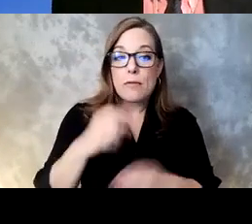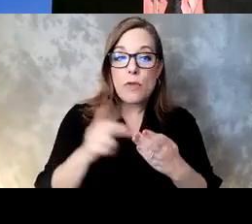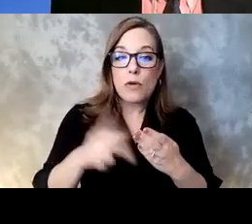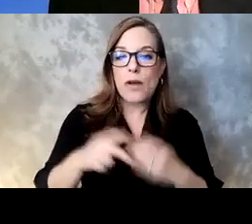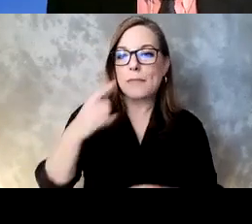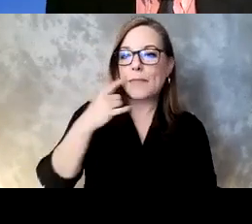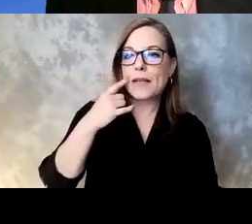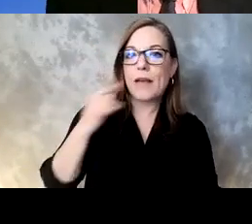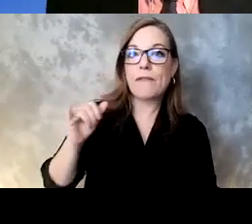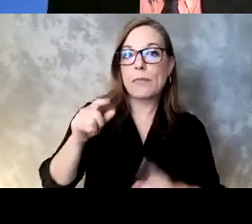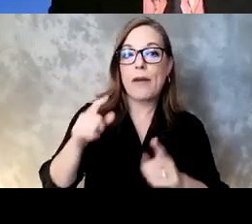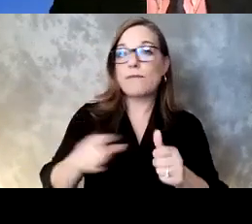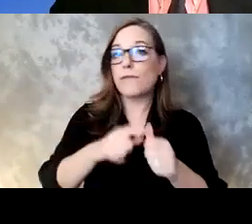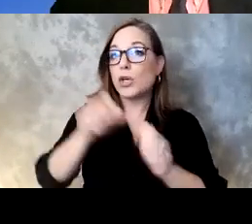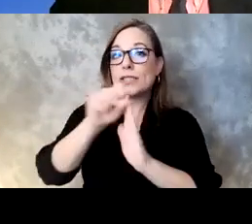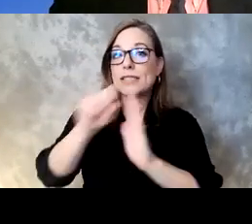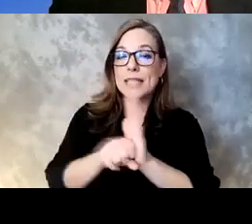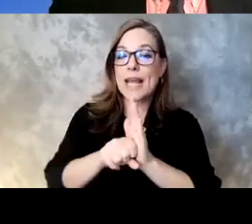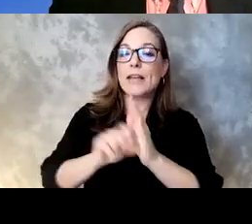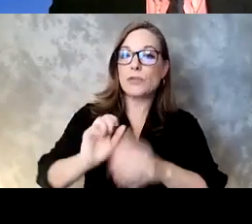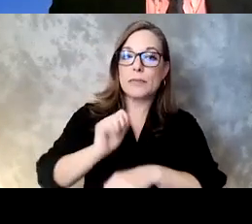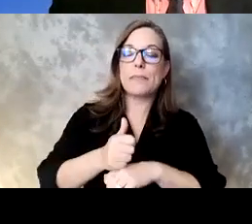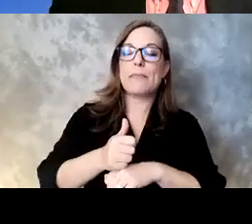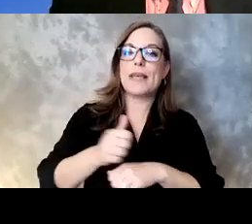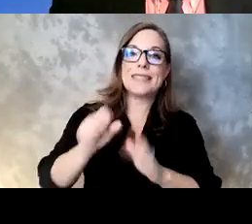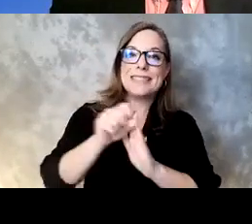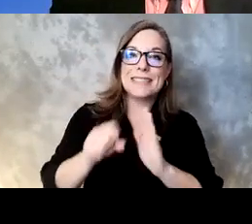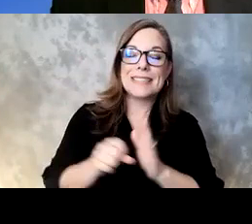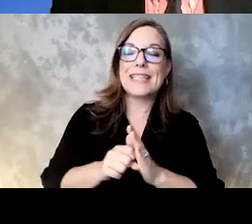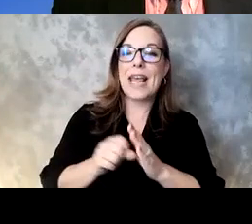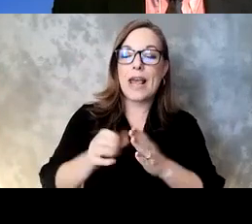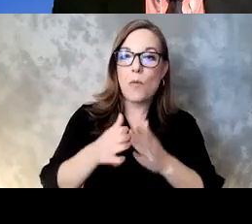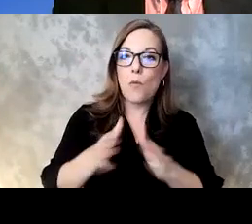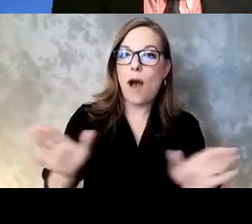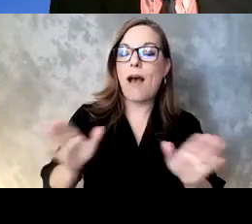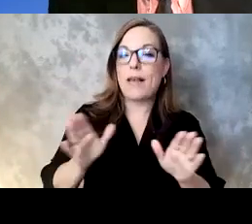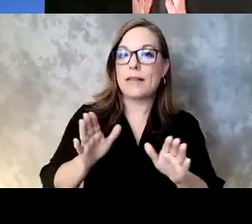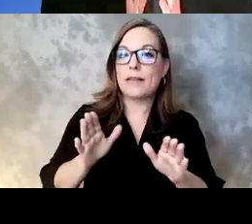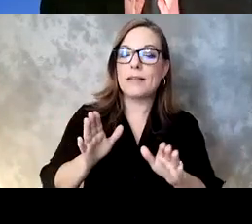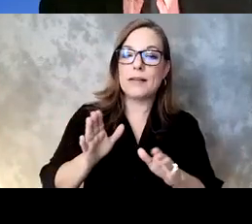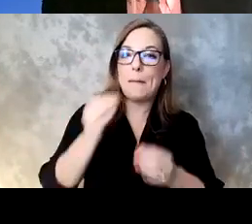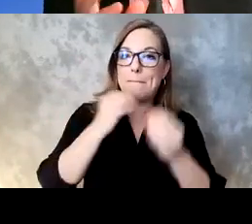state to implement a statewide universal meals program for all students. And then finally